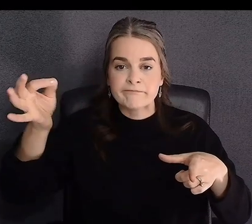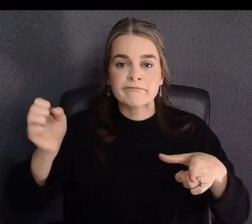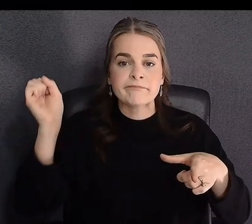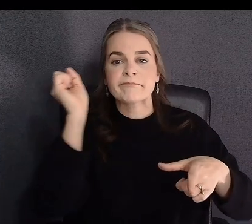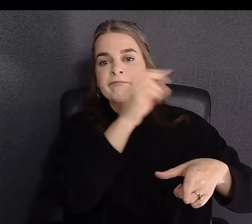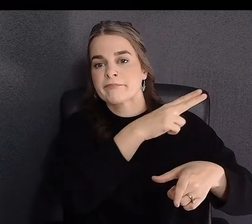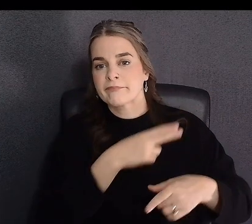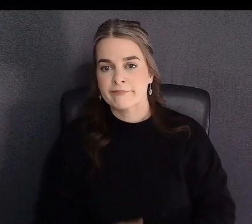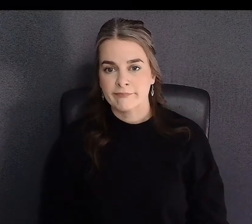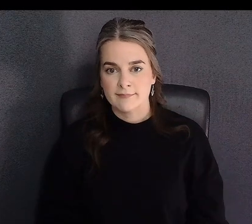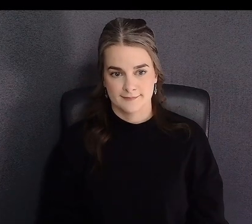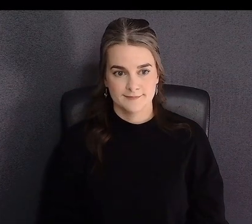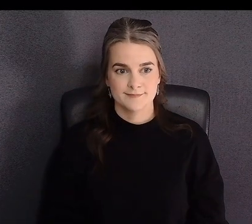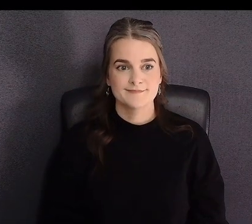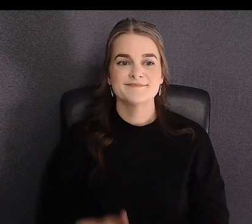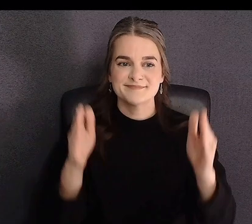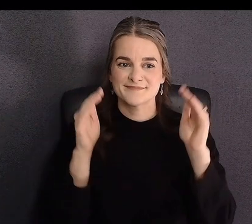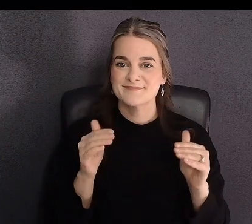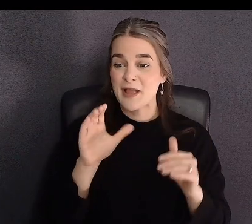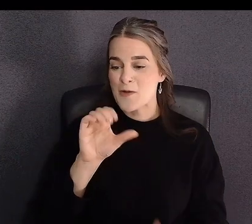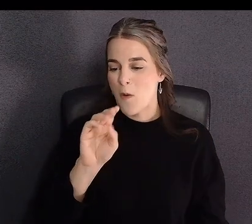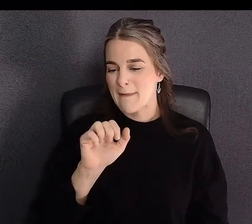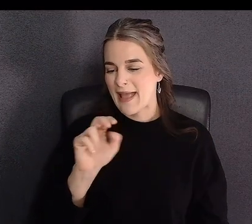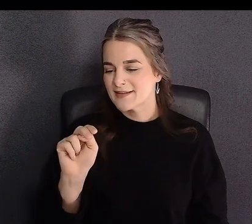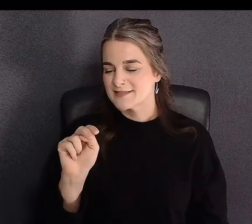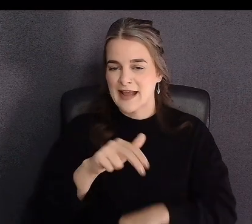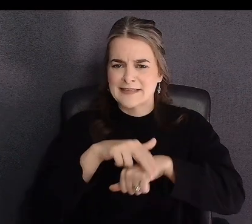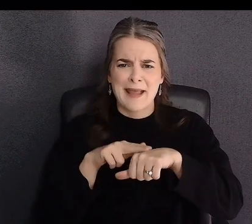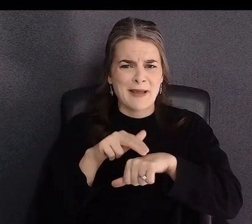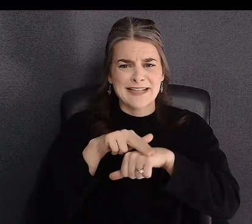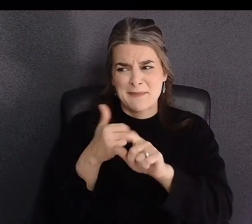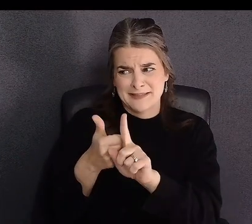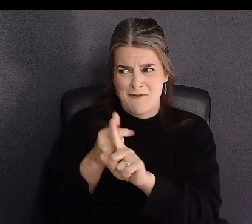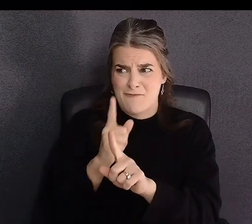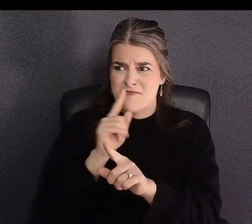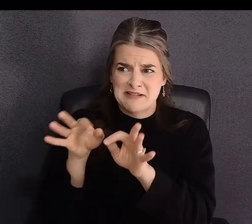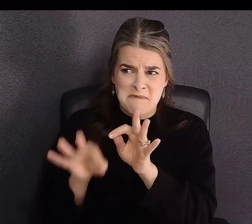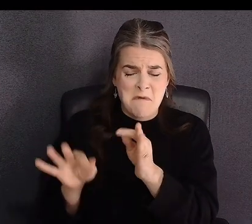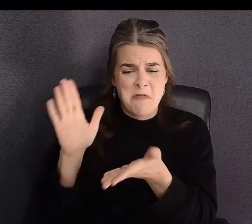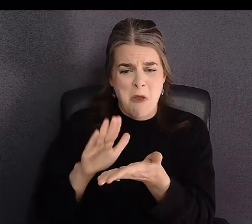Tape, in general, can just come really in handy. And it's a really simple low-budget thing.